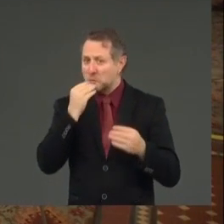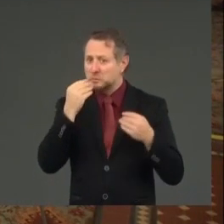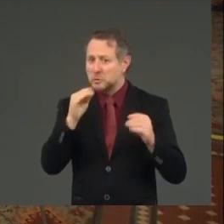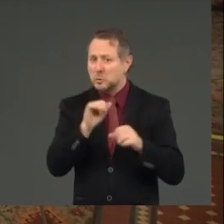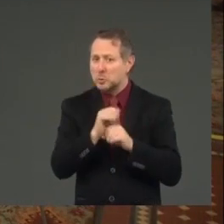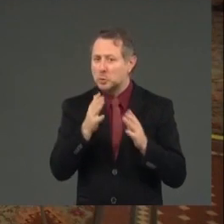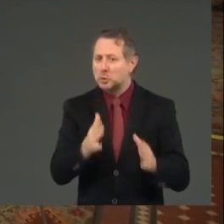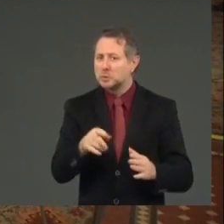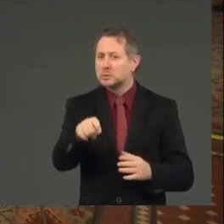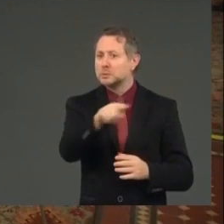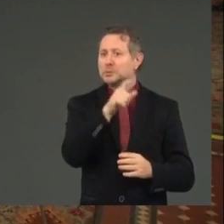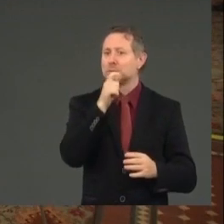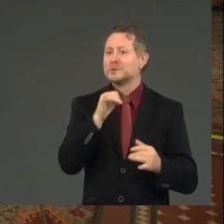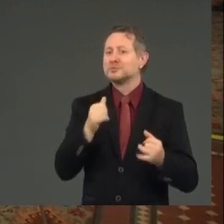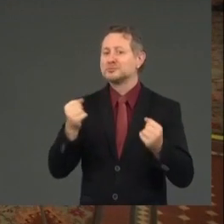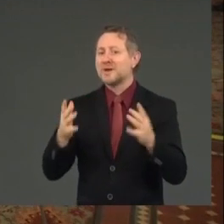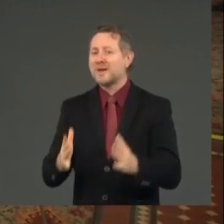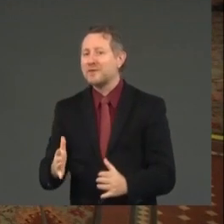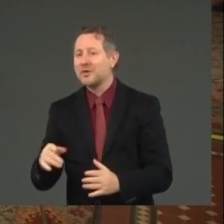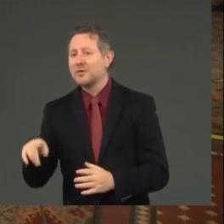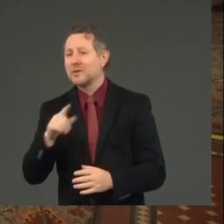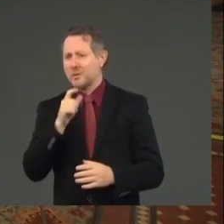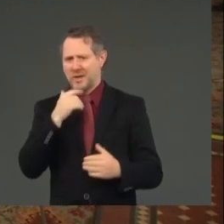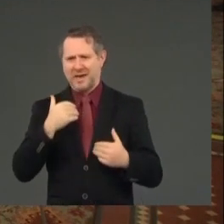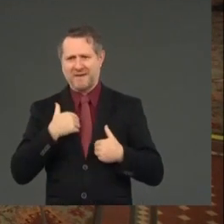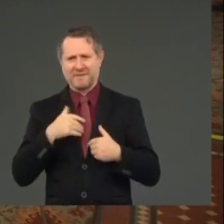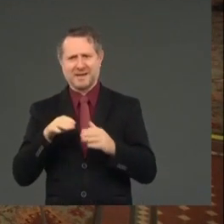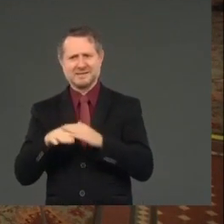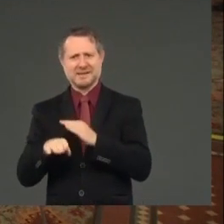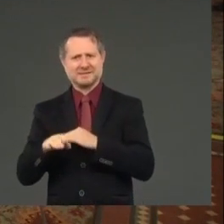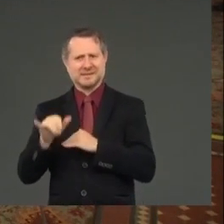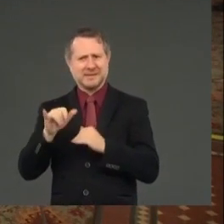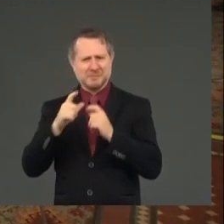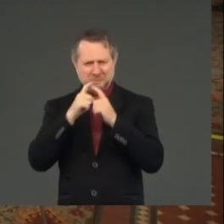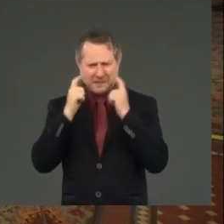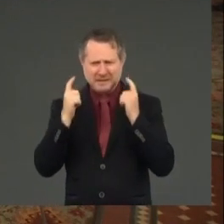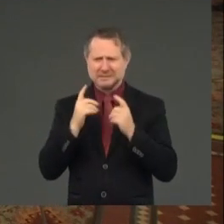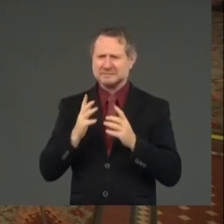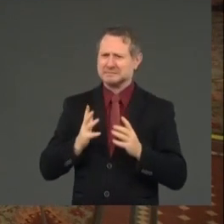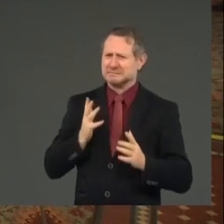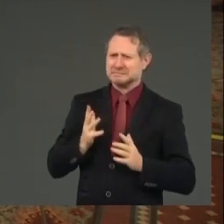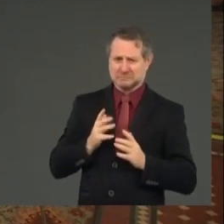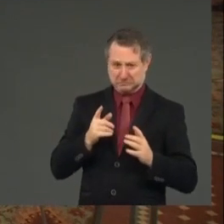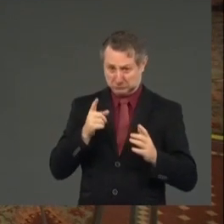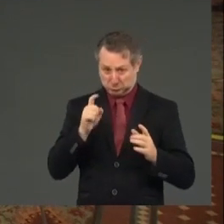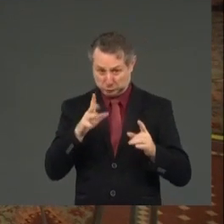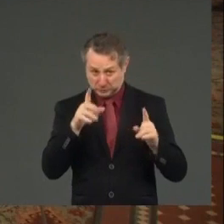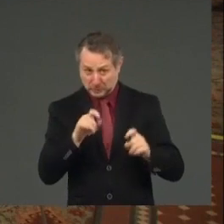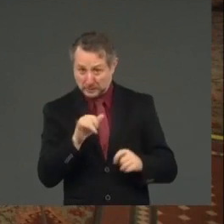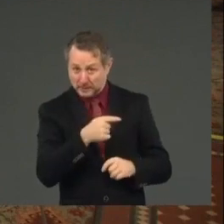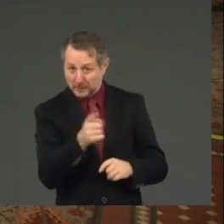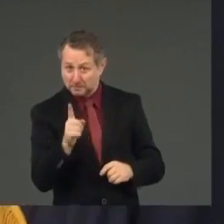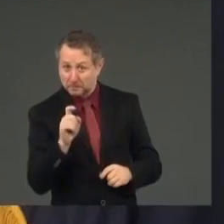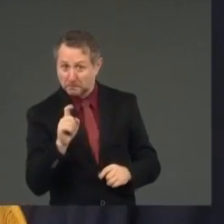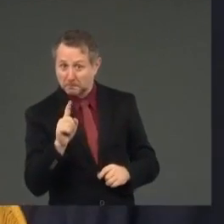HAVE WE TESTED GROCERY STORE WORKERS, DELIVERY DRIVERS, PEOPLE THAT DON'T NECESSARILY